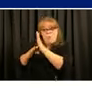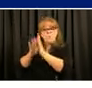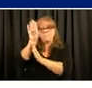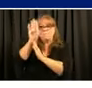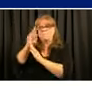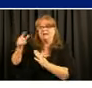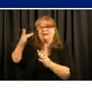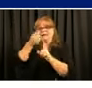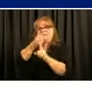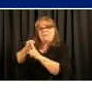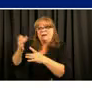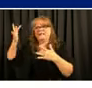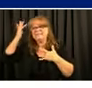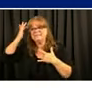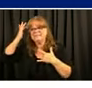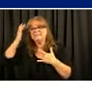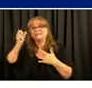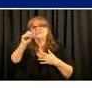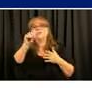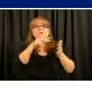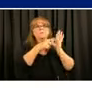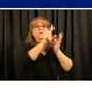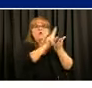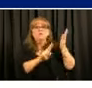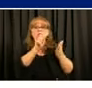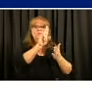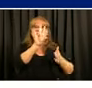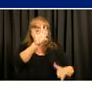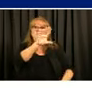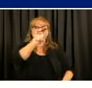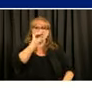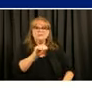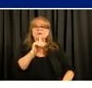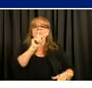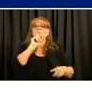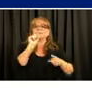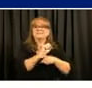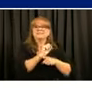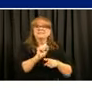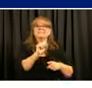distancing has been drifting down if we were to continue to drift down we could potentially see